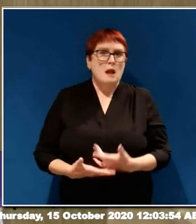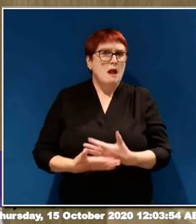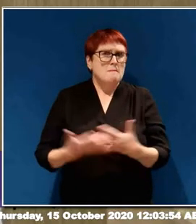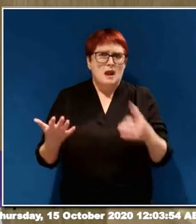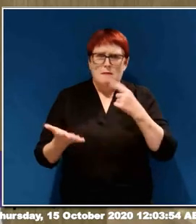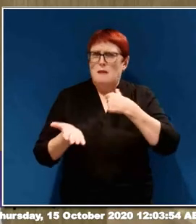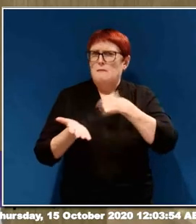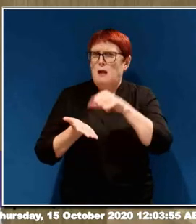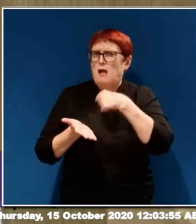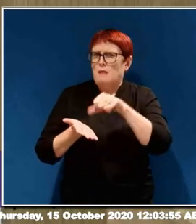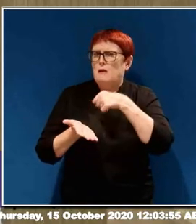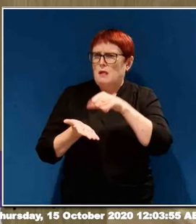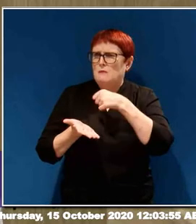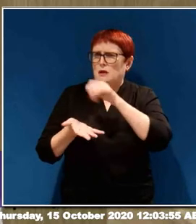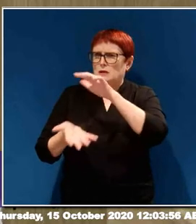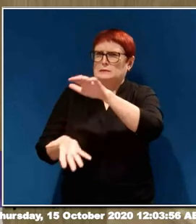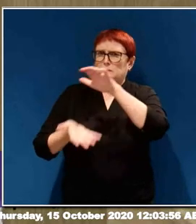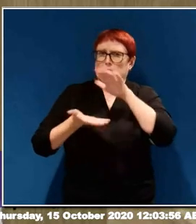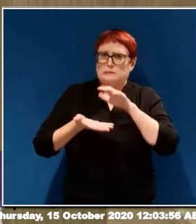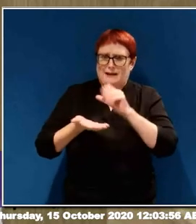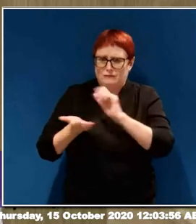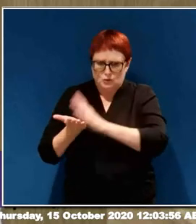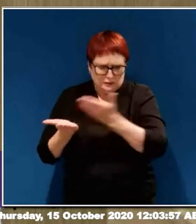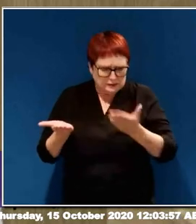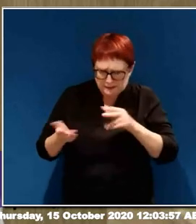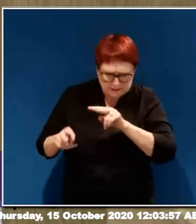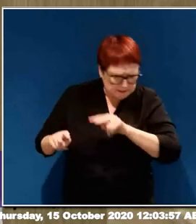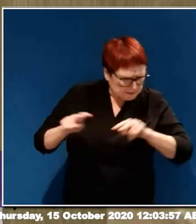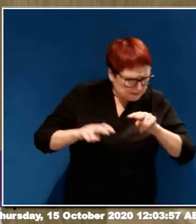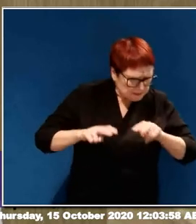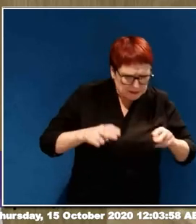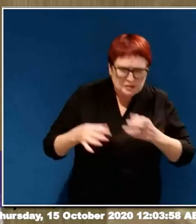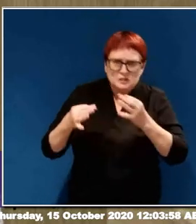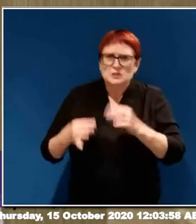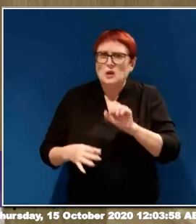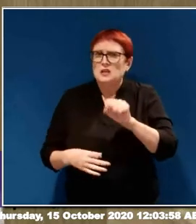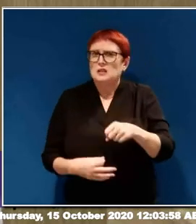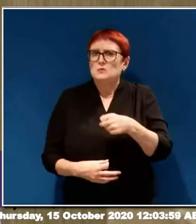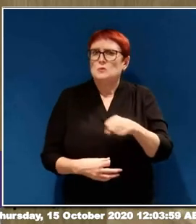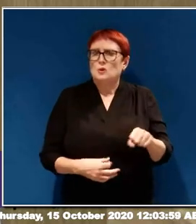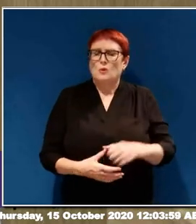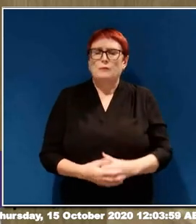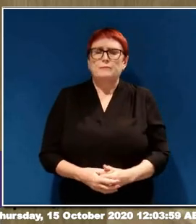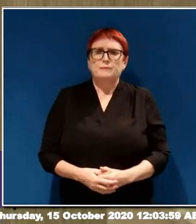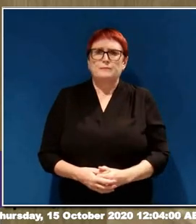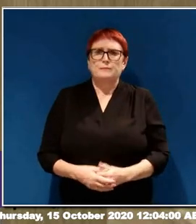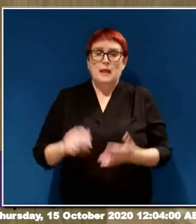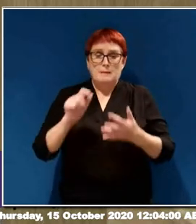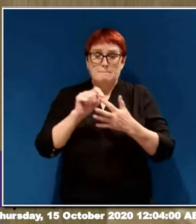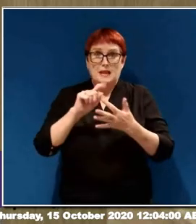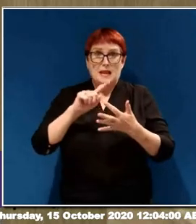We are the approvers for transport assistance under the